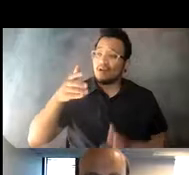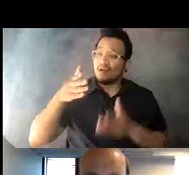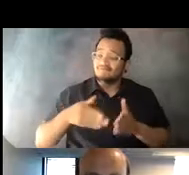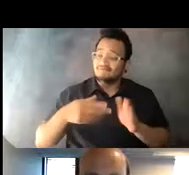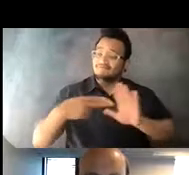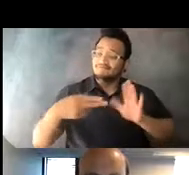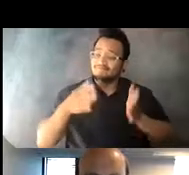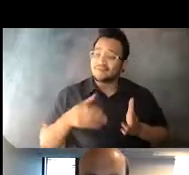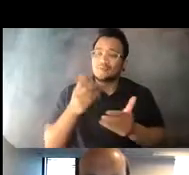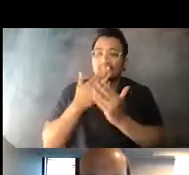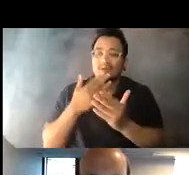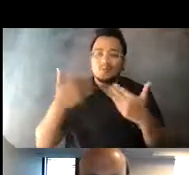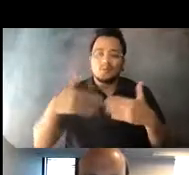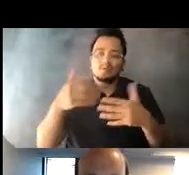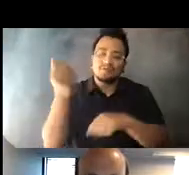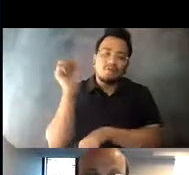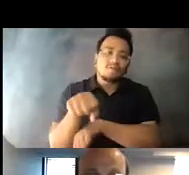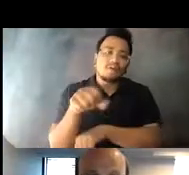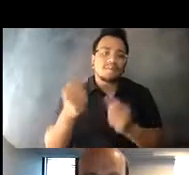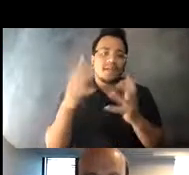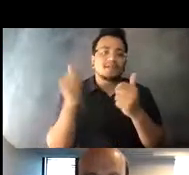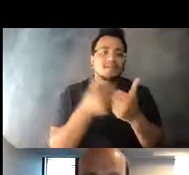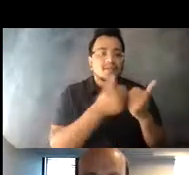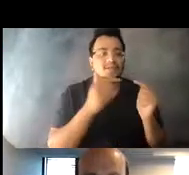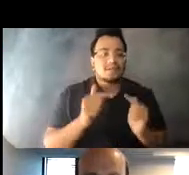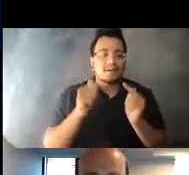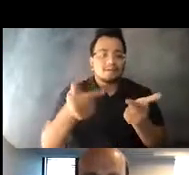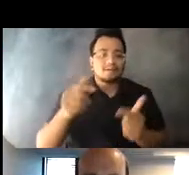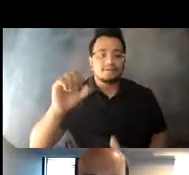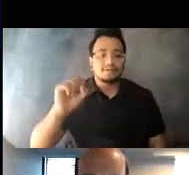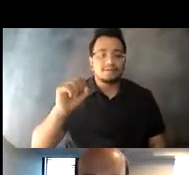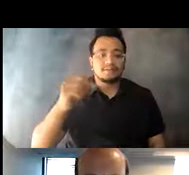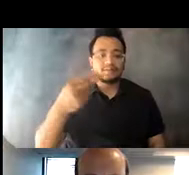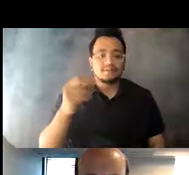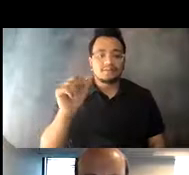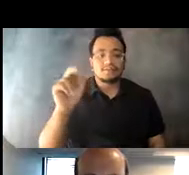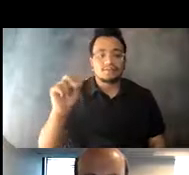14:40:35 Let's turn to Sharon, CEO of San Diego metropolitan transit system.